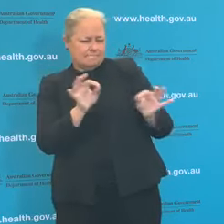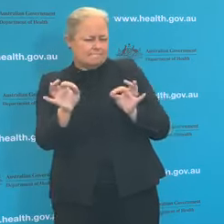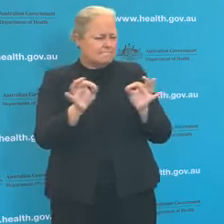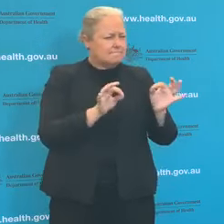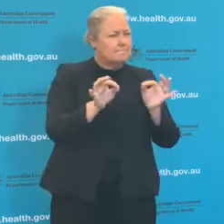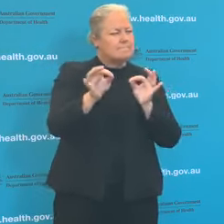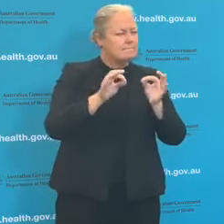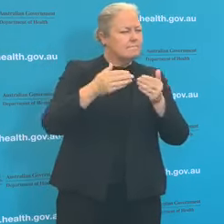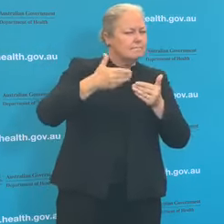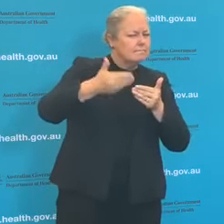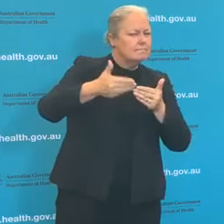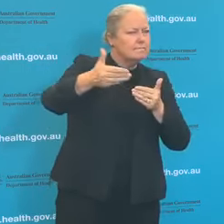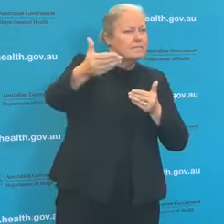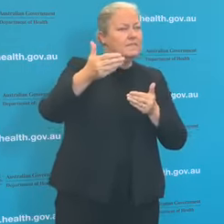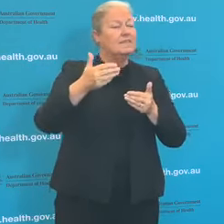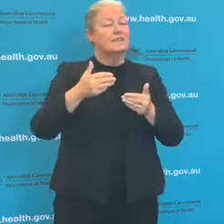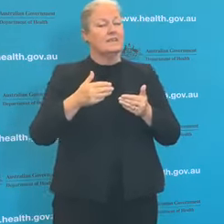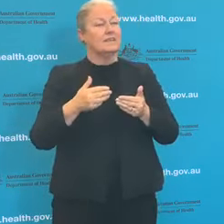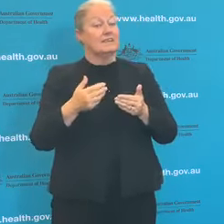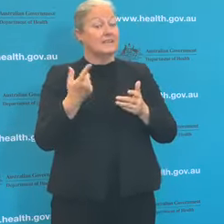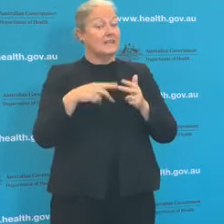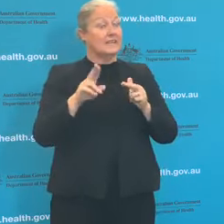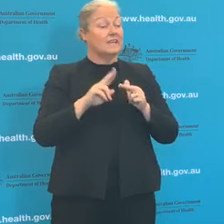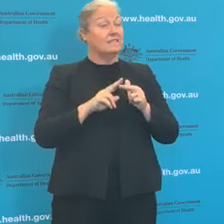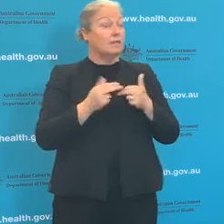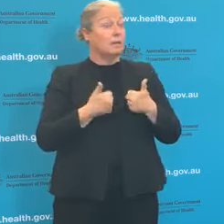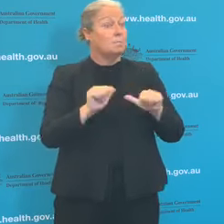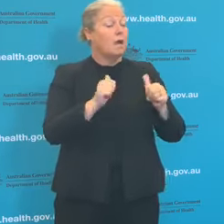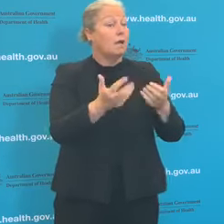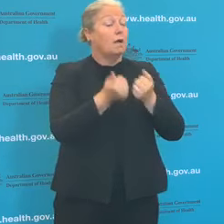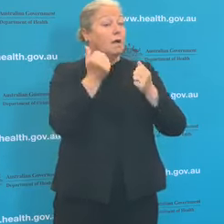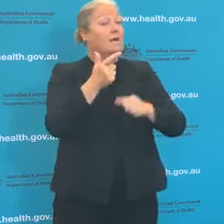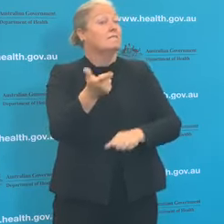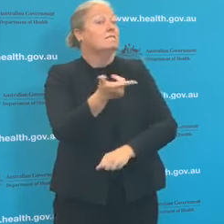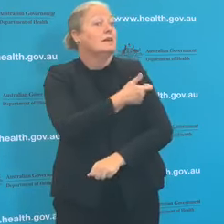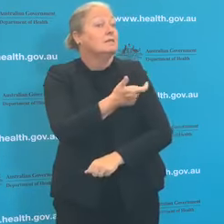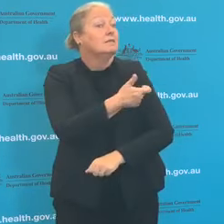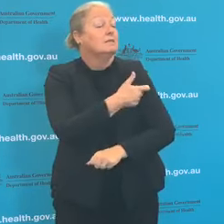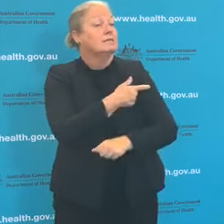promising potential vaccines, if we get promising potential therapies, there may